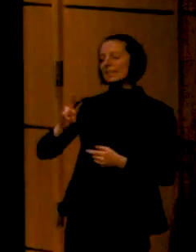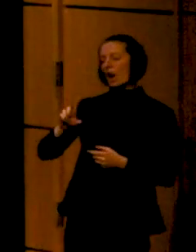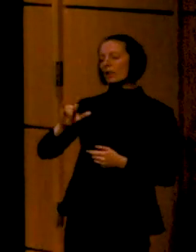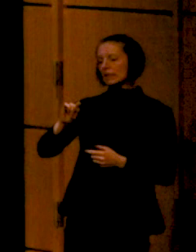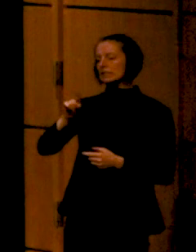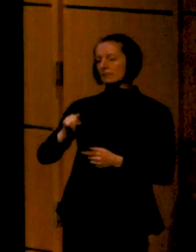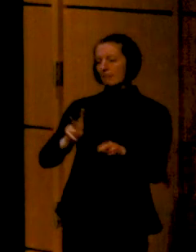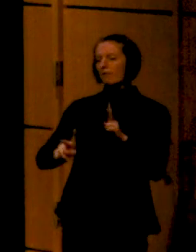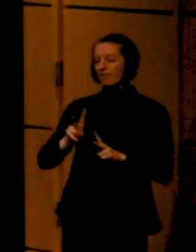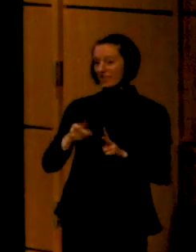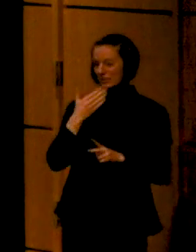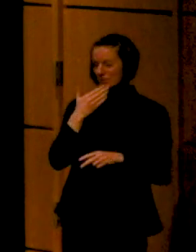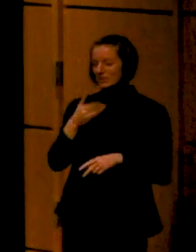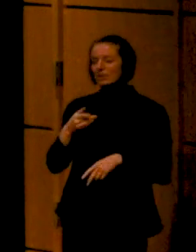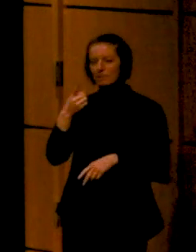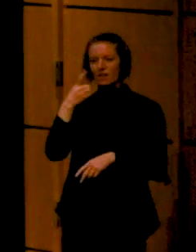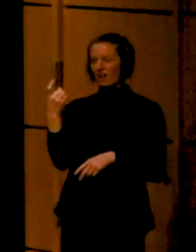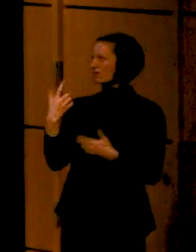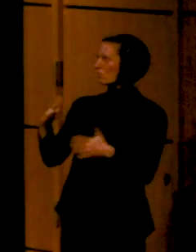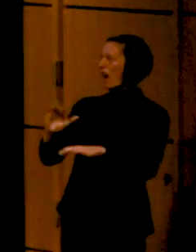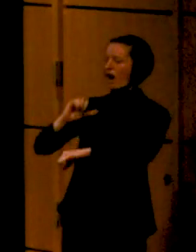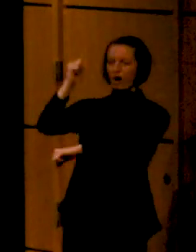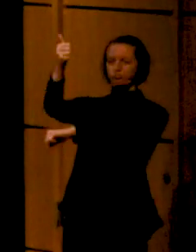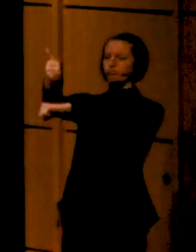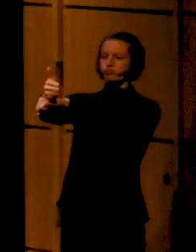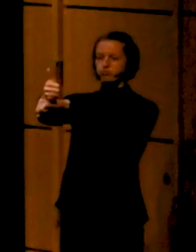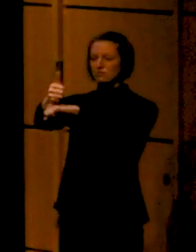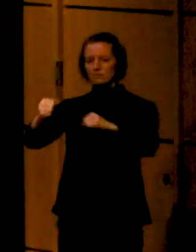the great landmark of their ancestral lands.